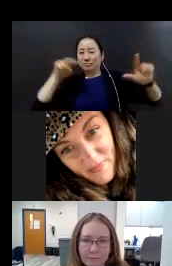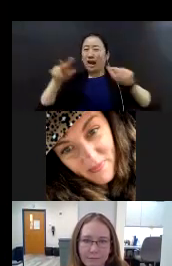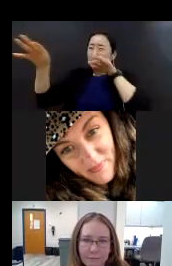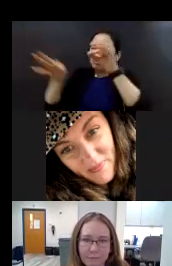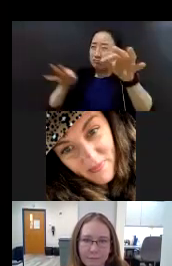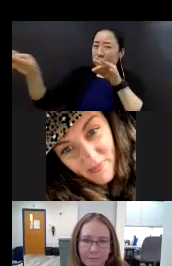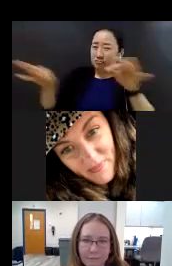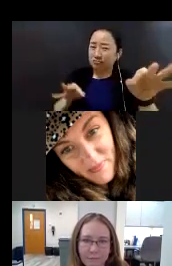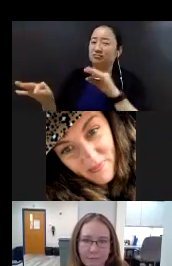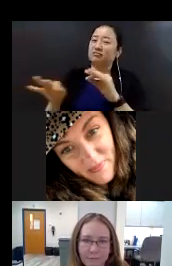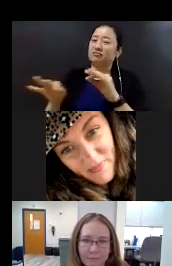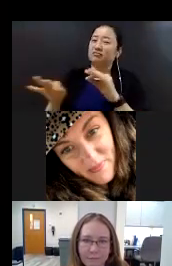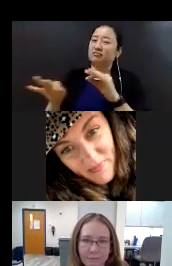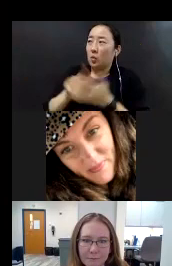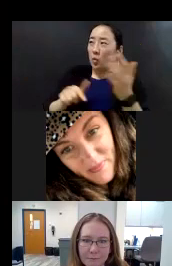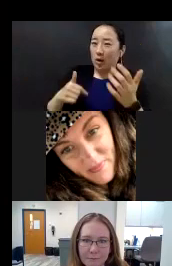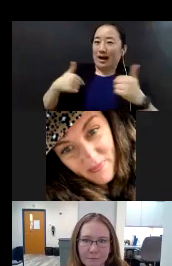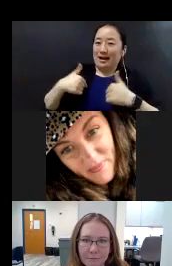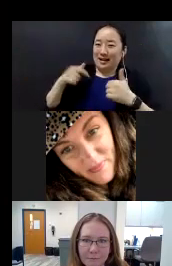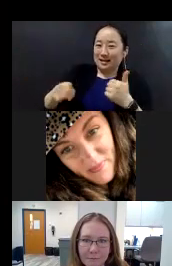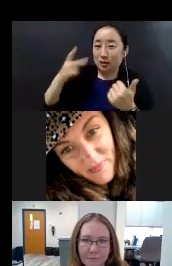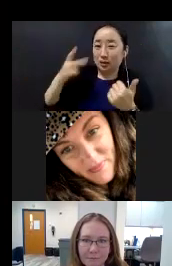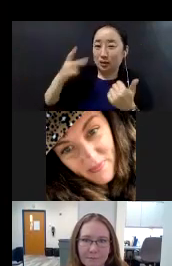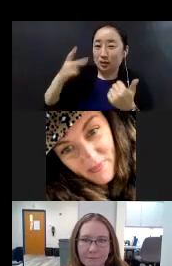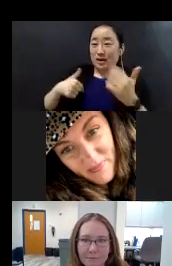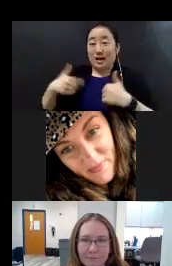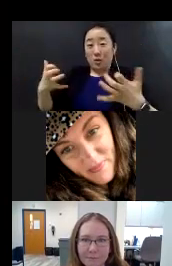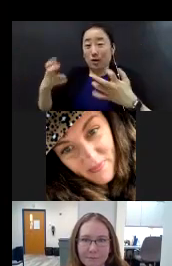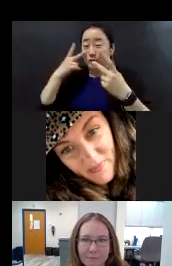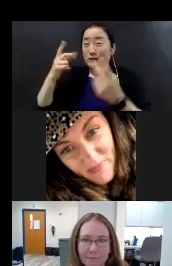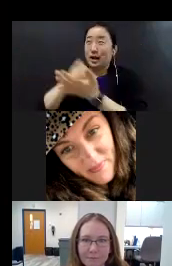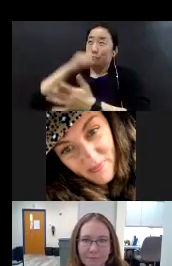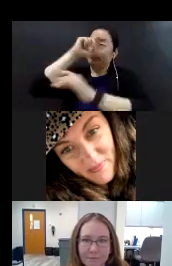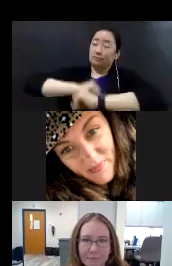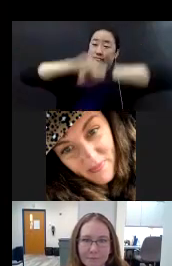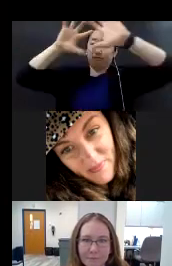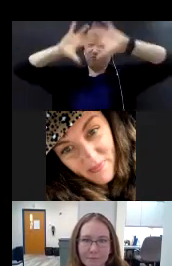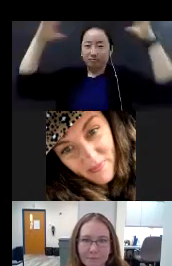PROVIDE THAT INFORMATION THIS WAY SO I CAN BE ABLE